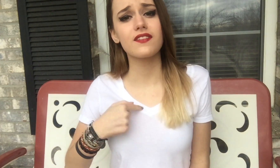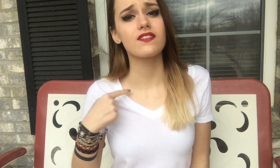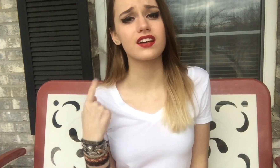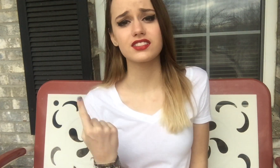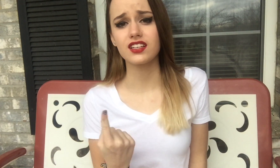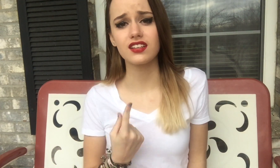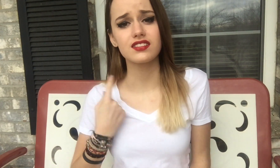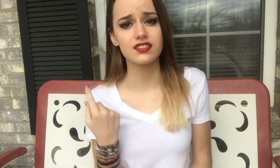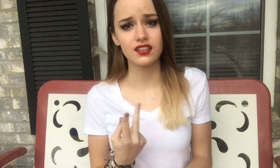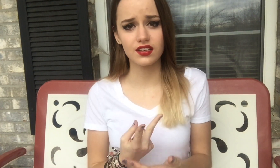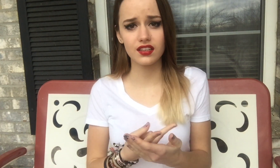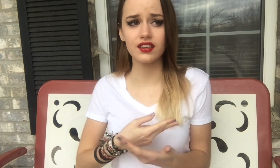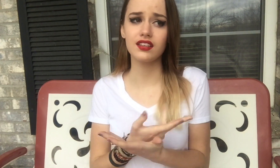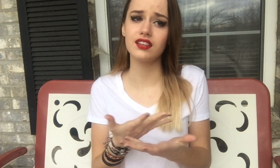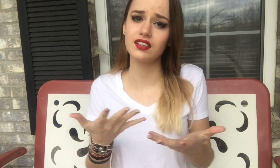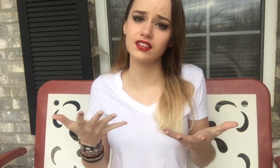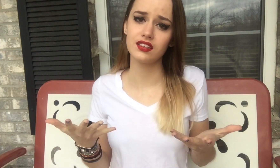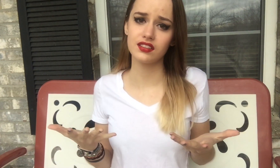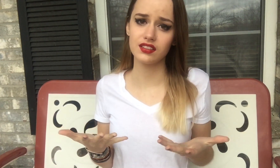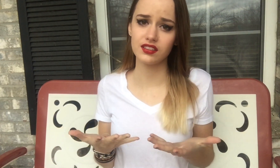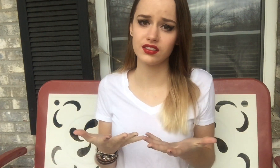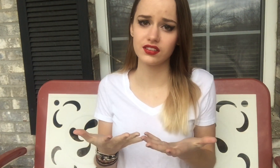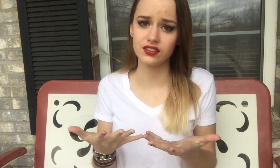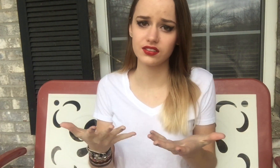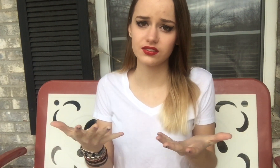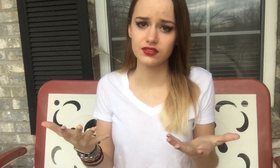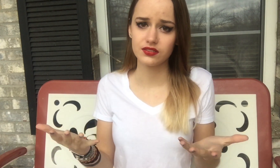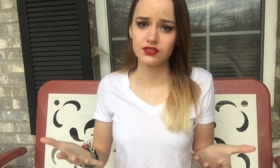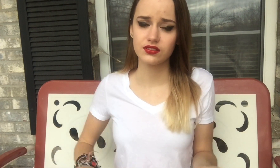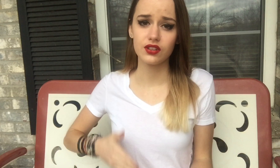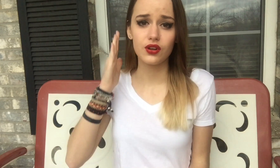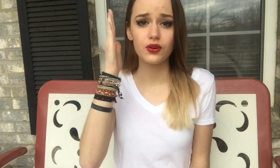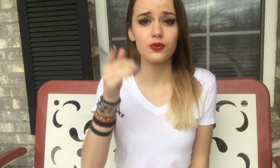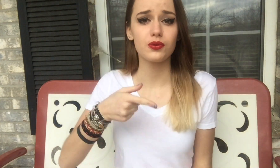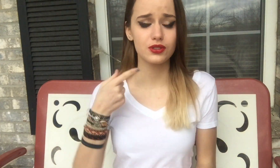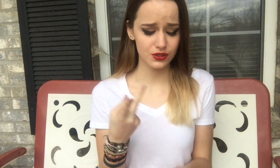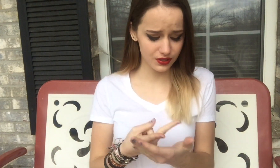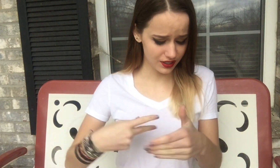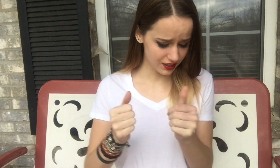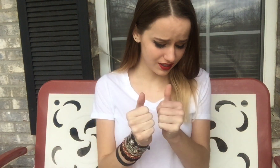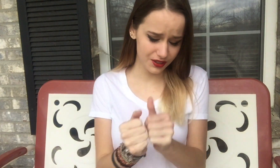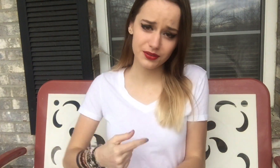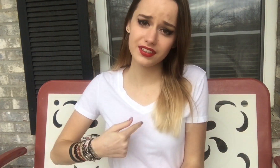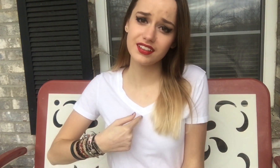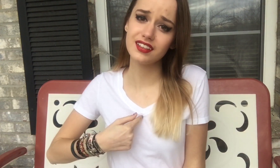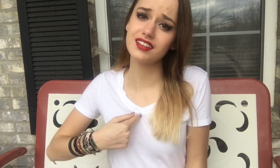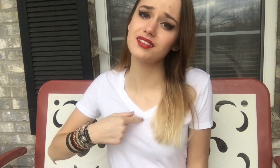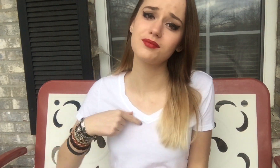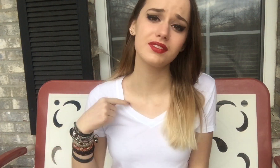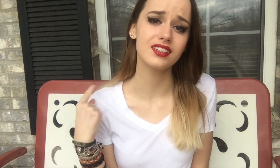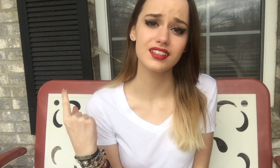If I just lay here Would you lie with me